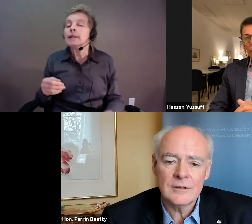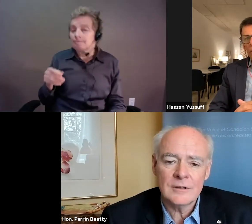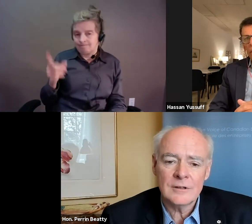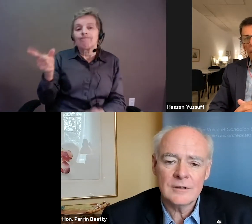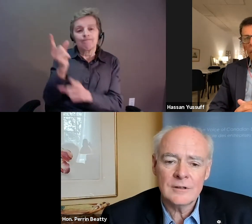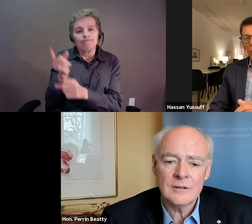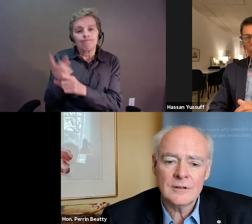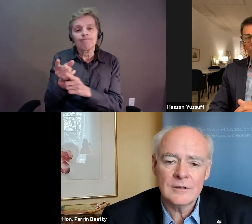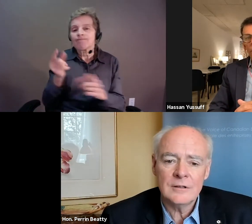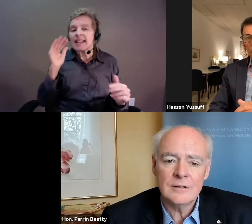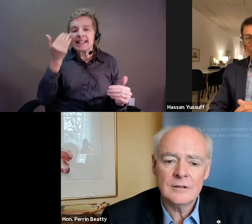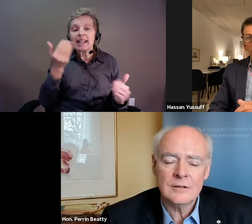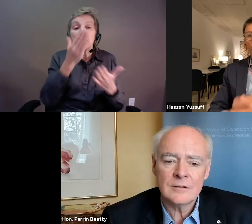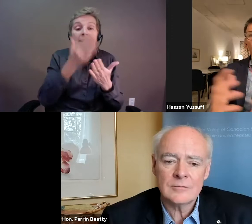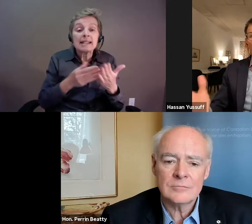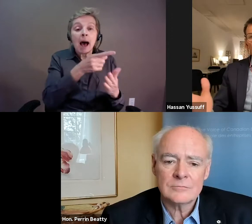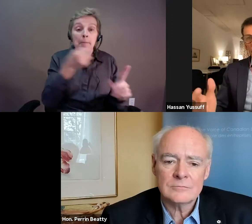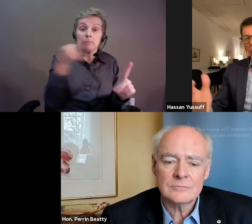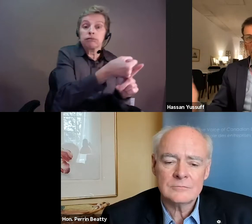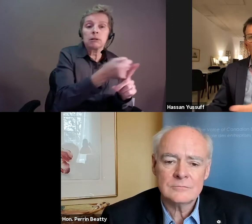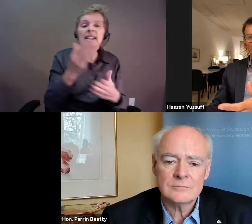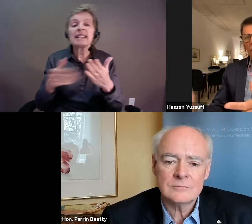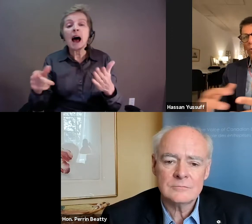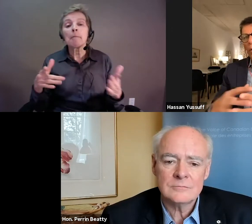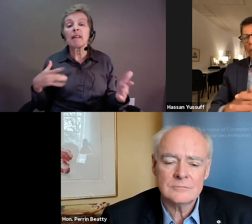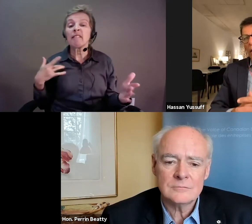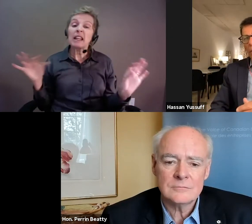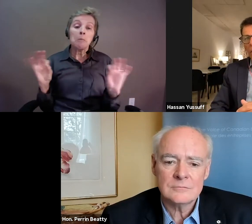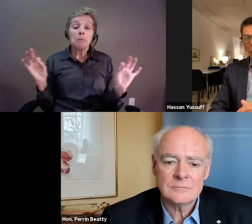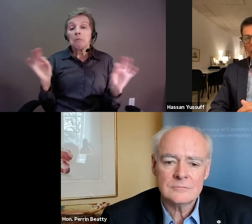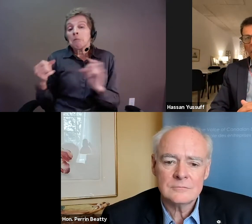uneven. We know from a lot of our women members they've been far more impacted this pandemic.